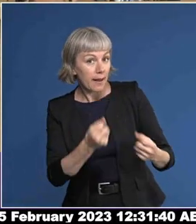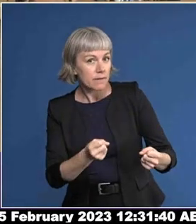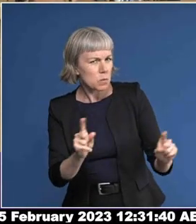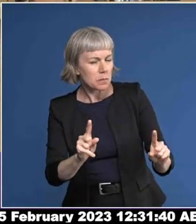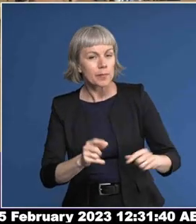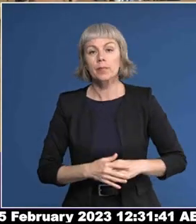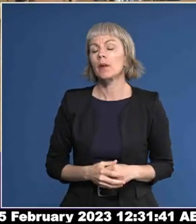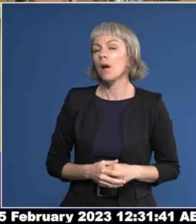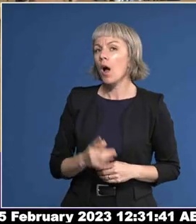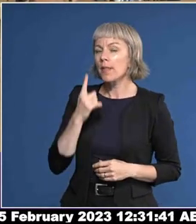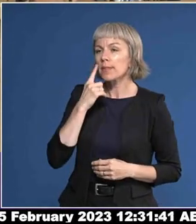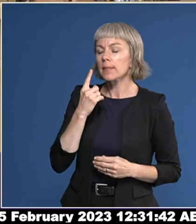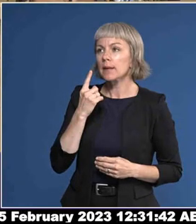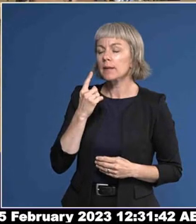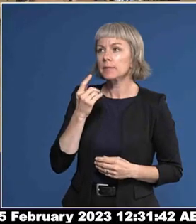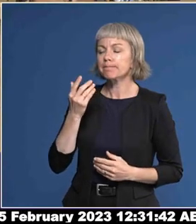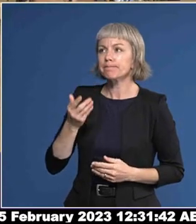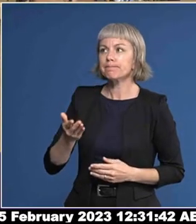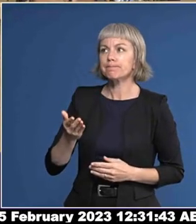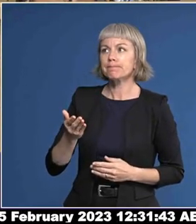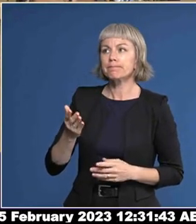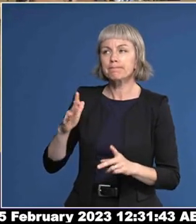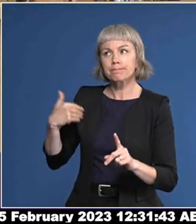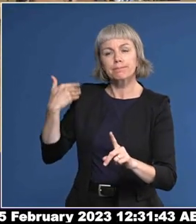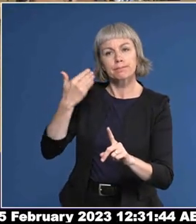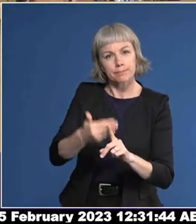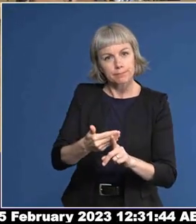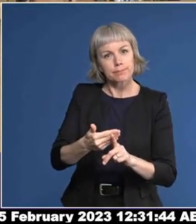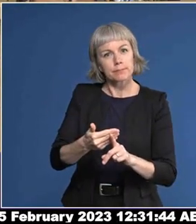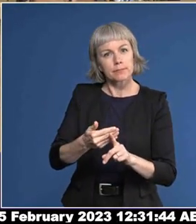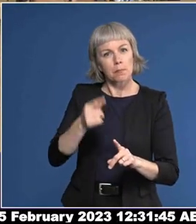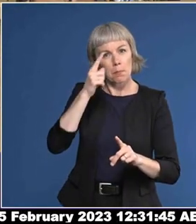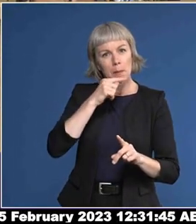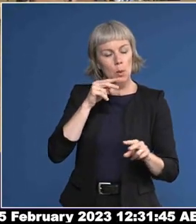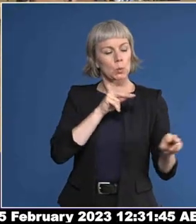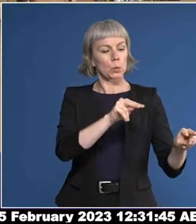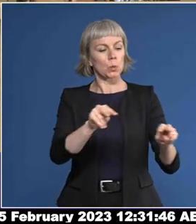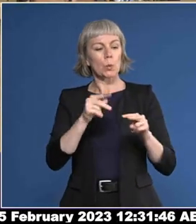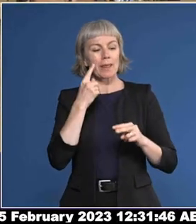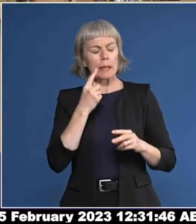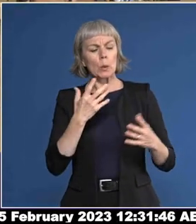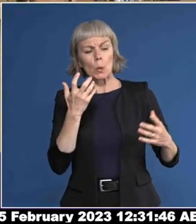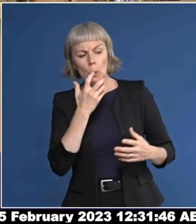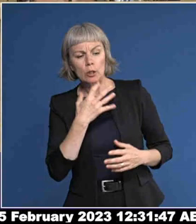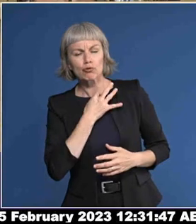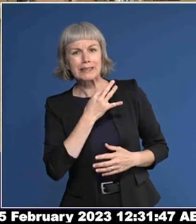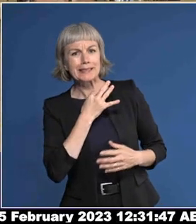been - it's - it's been an environment like that. And I think that's where we need to make that shift away from having -